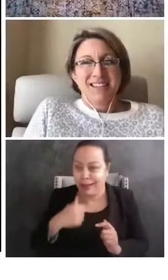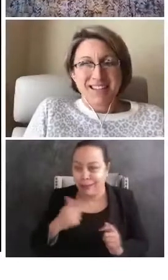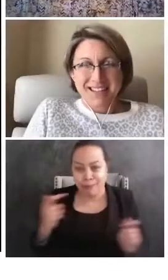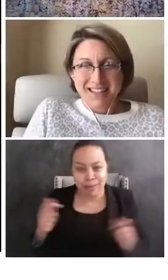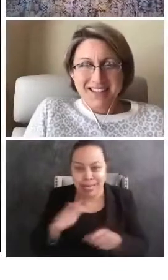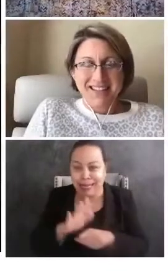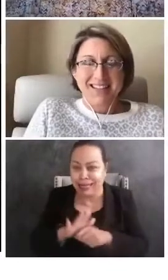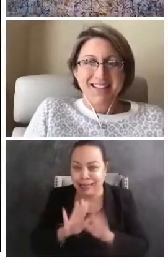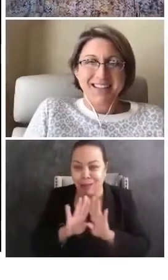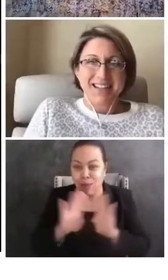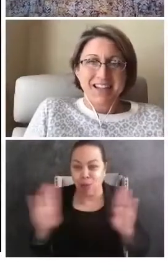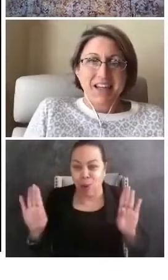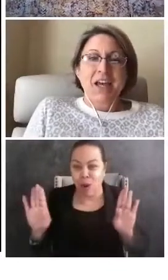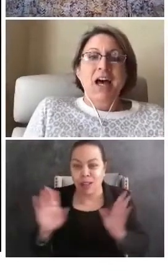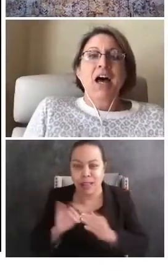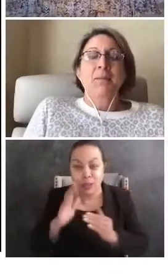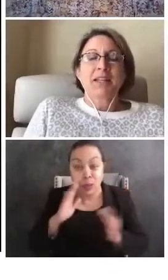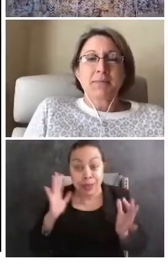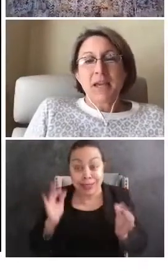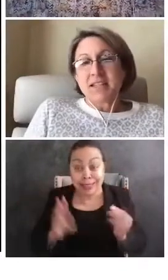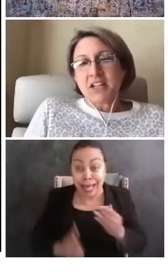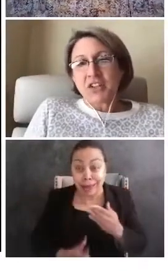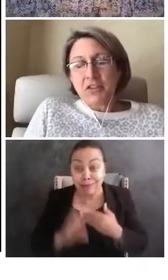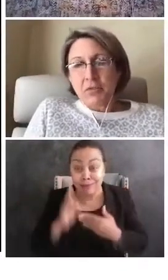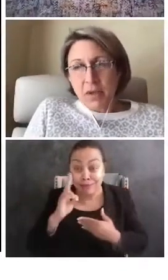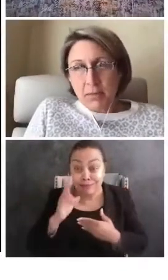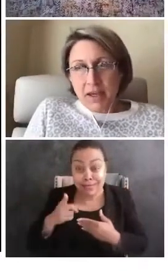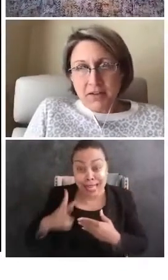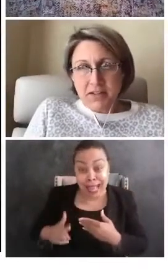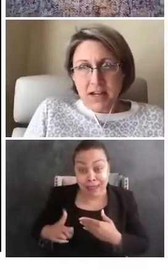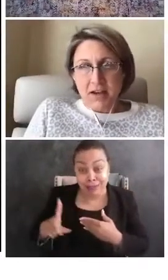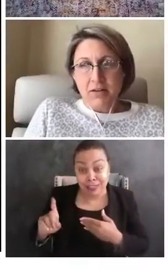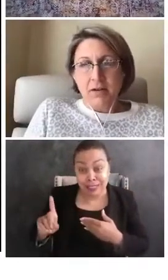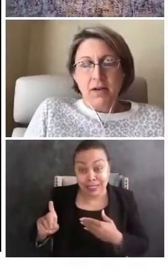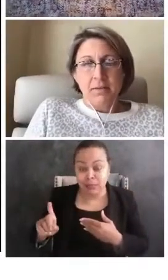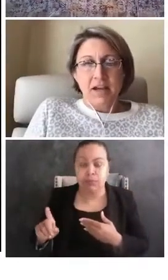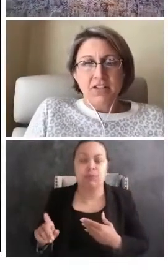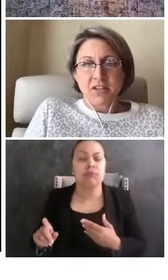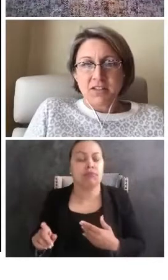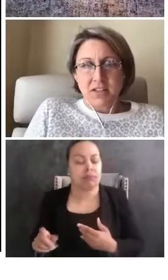you cut it in half? Kim: It's actually in three panels now.